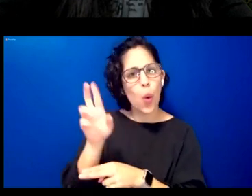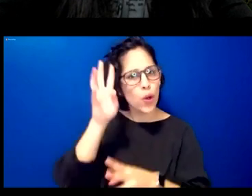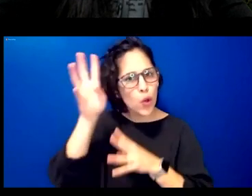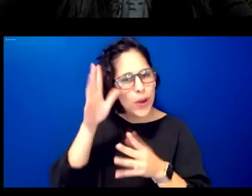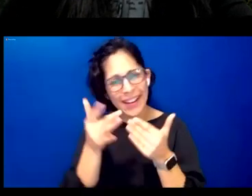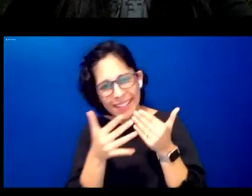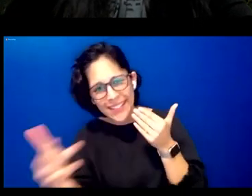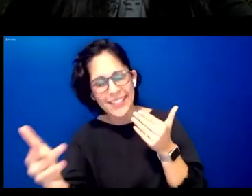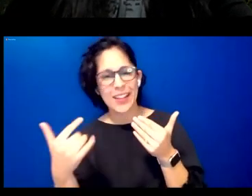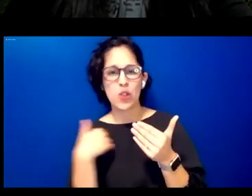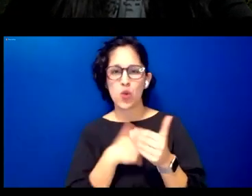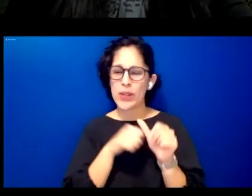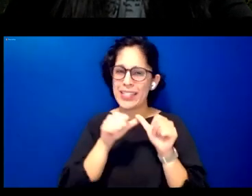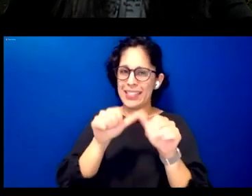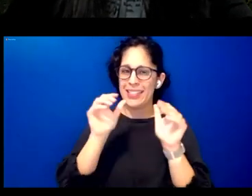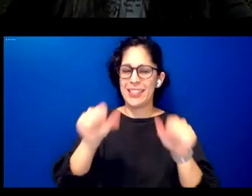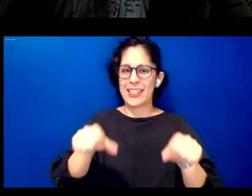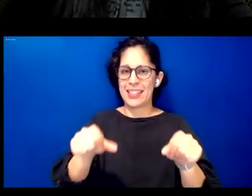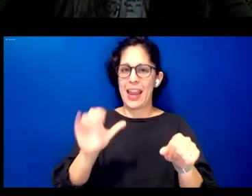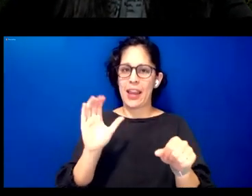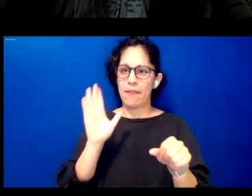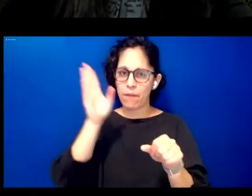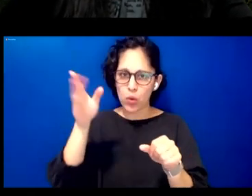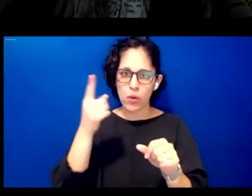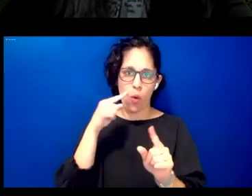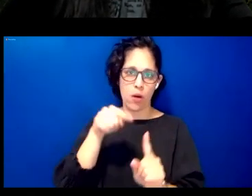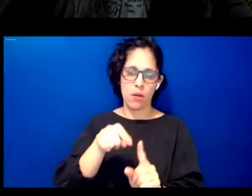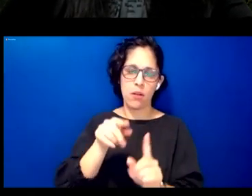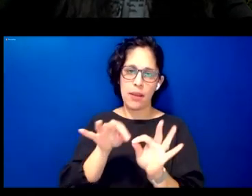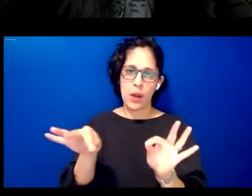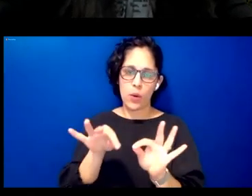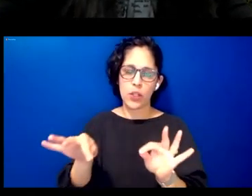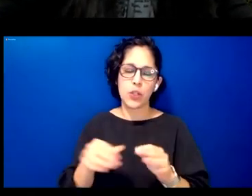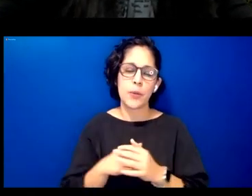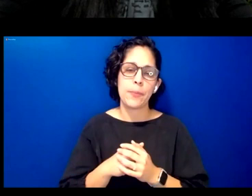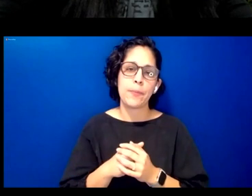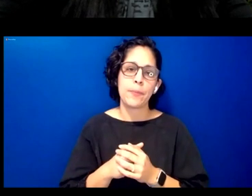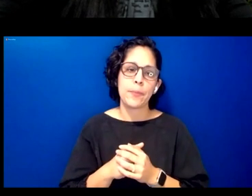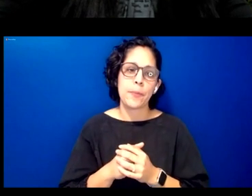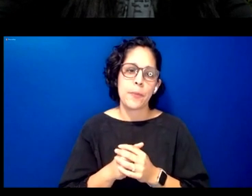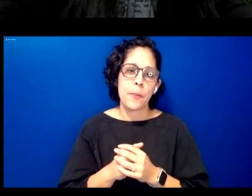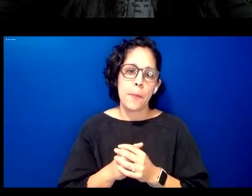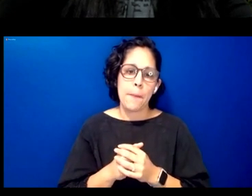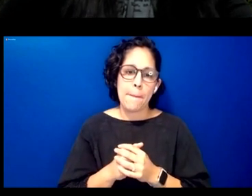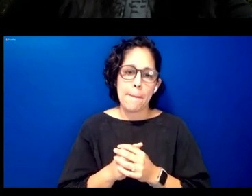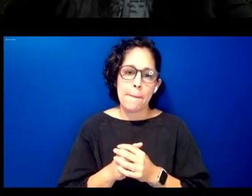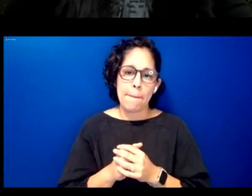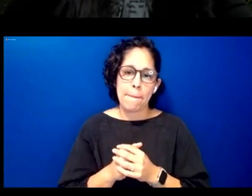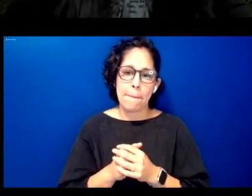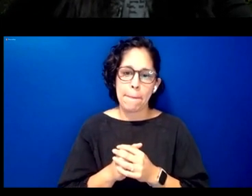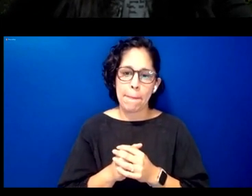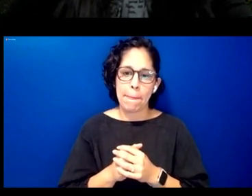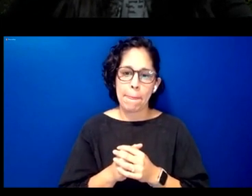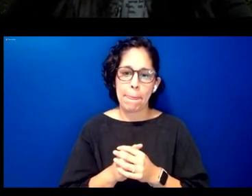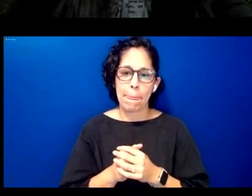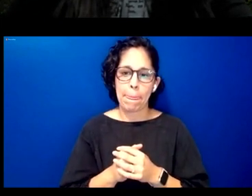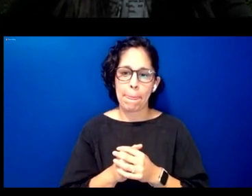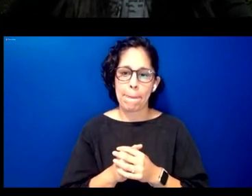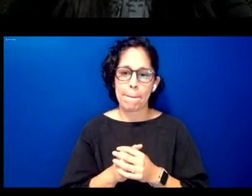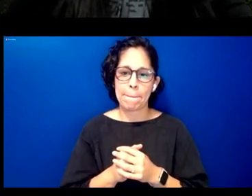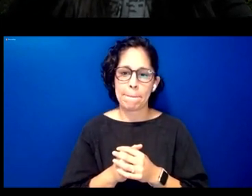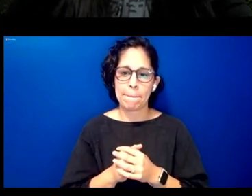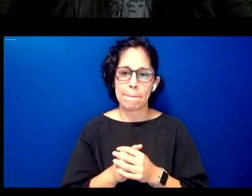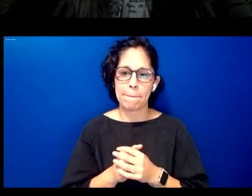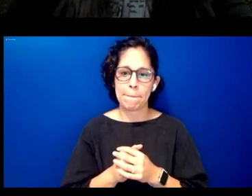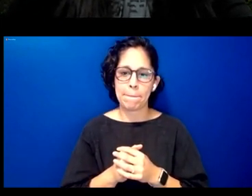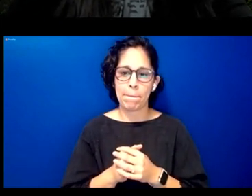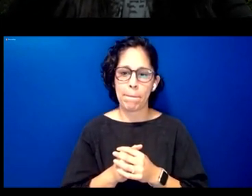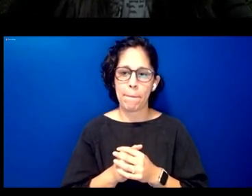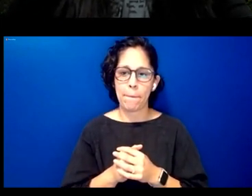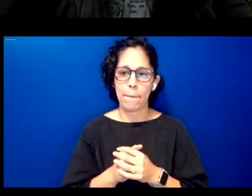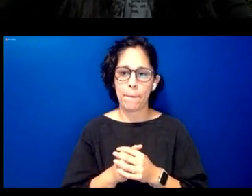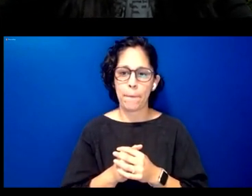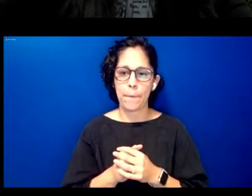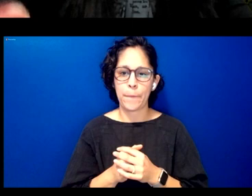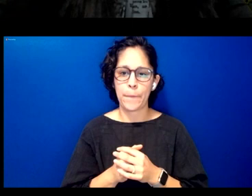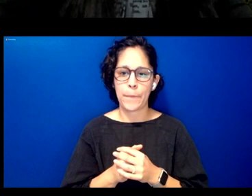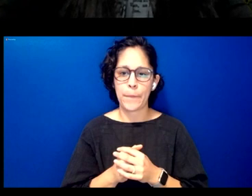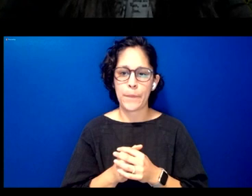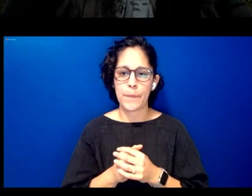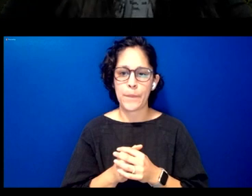to sustain the future of our language